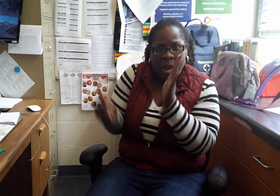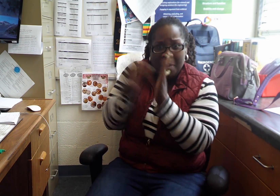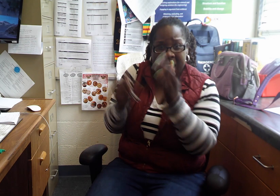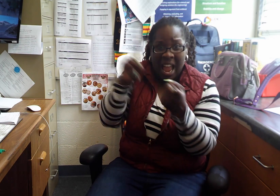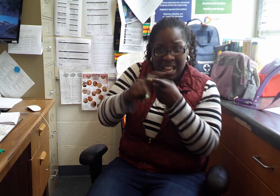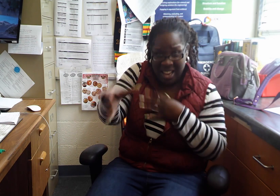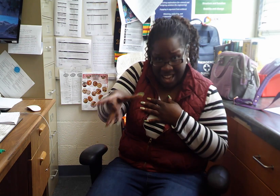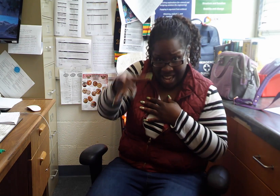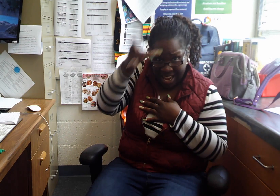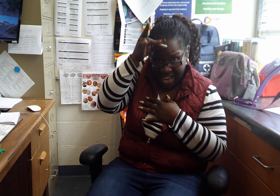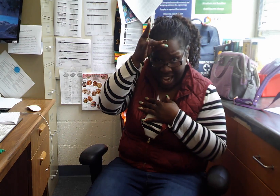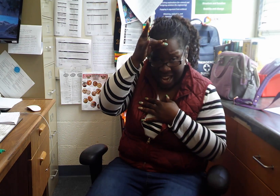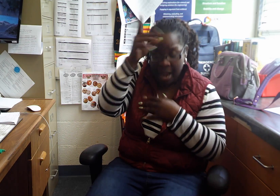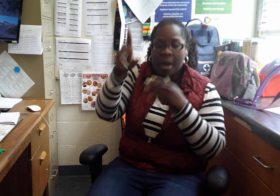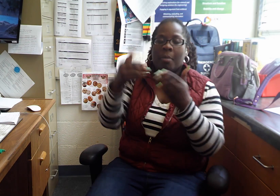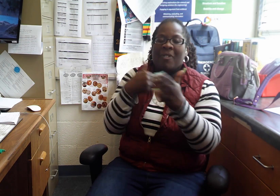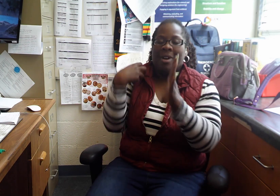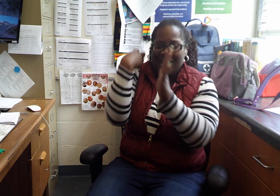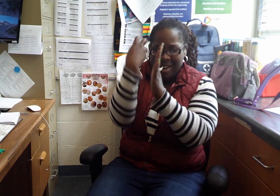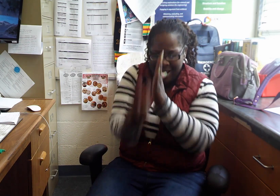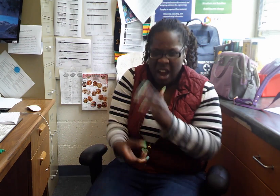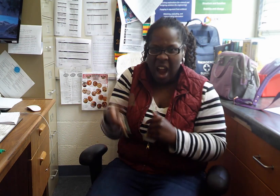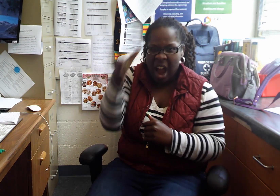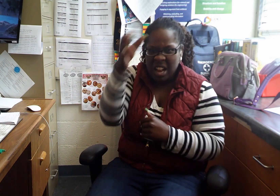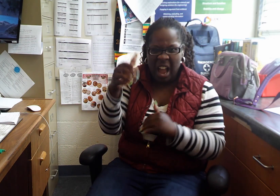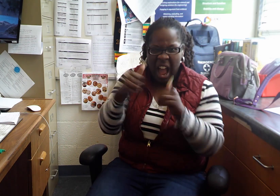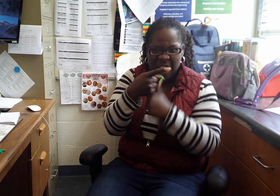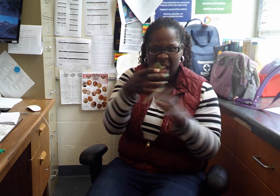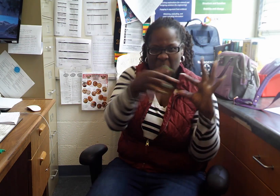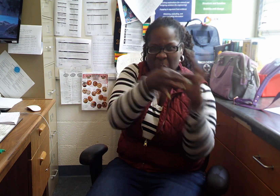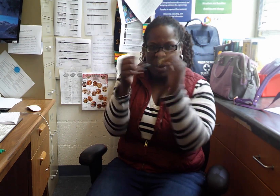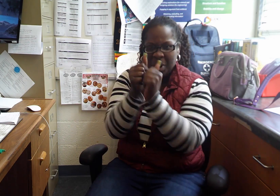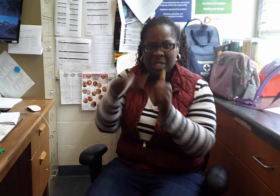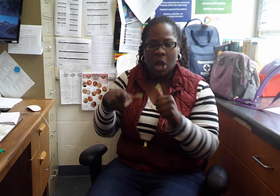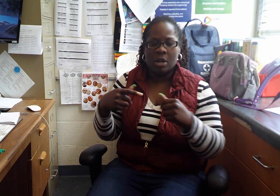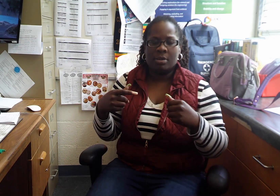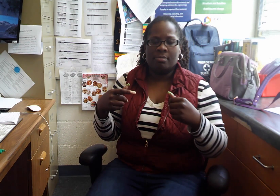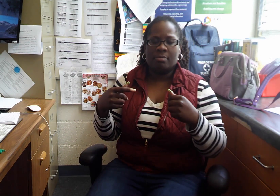So I review it again and again, so it sticks in their brains before they forget it all.